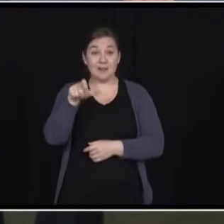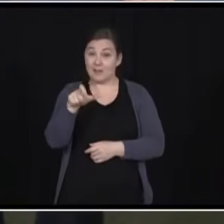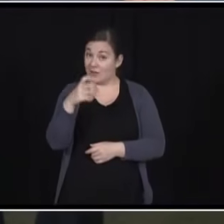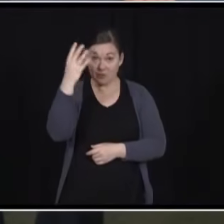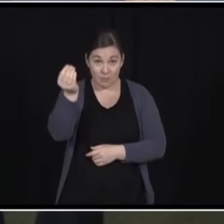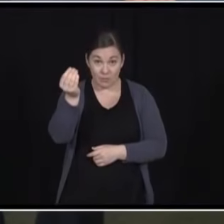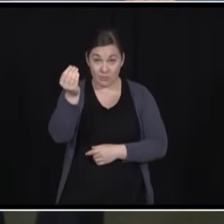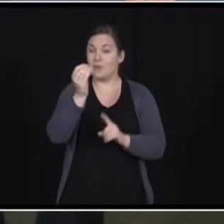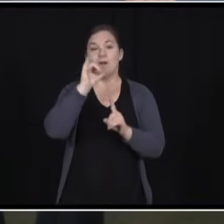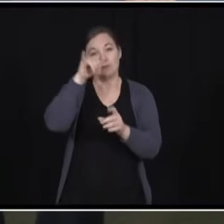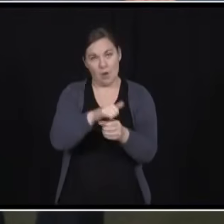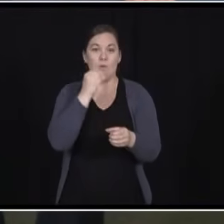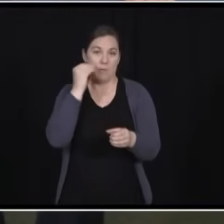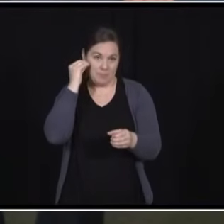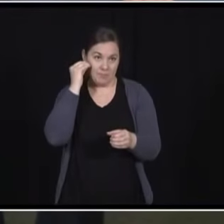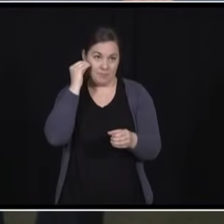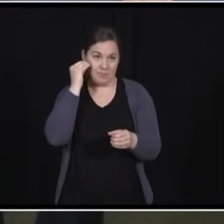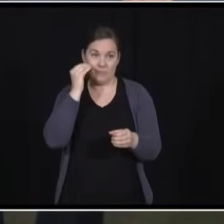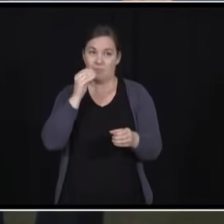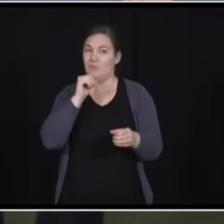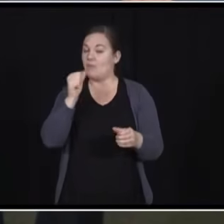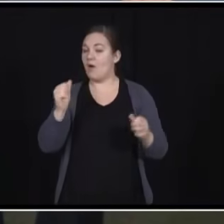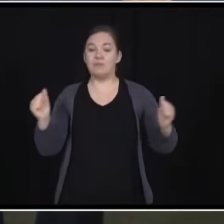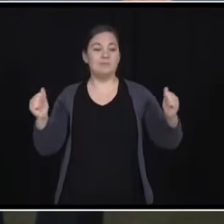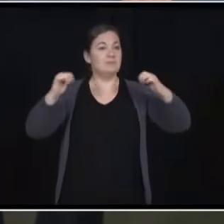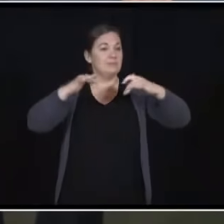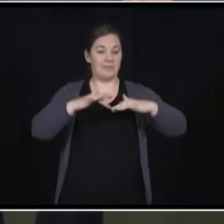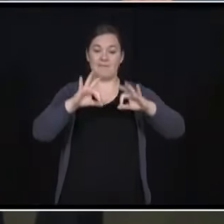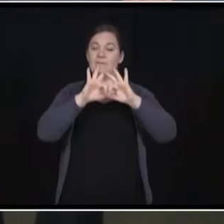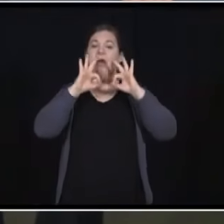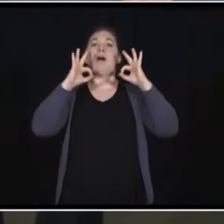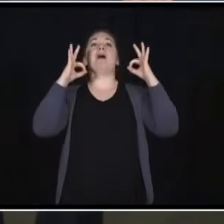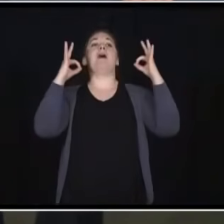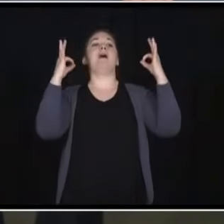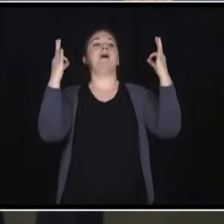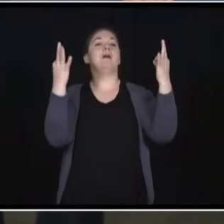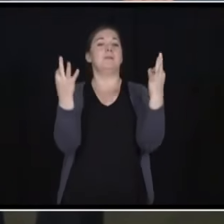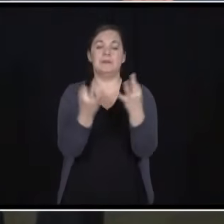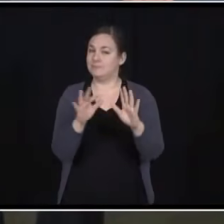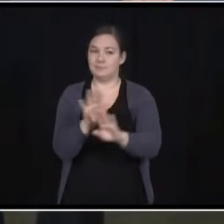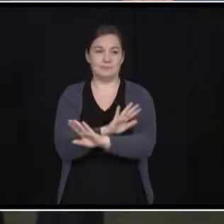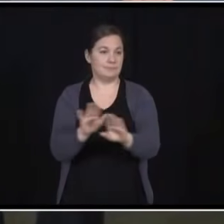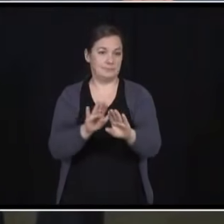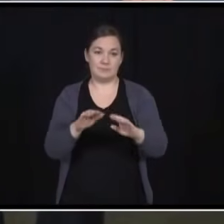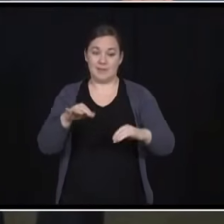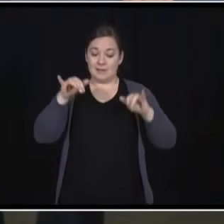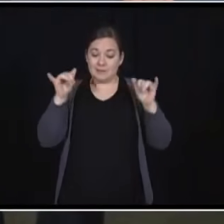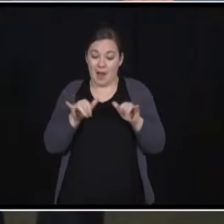to the Minister. We are really recommending that if people do not need to go out as Doctor